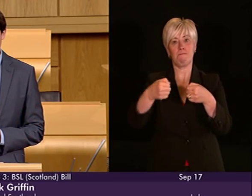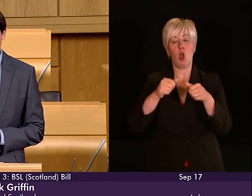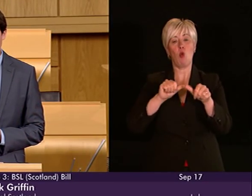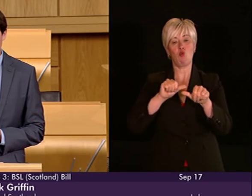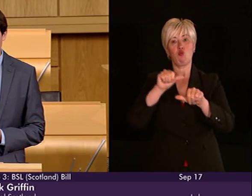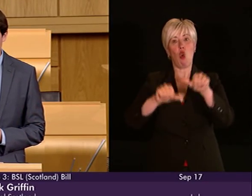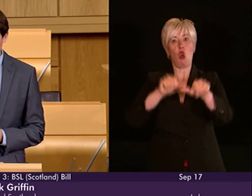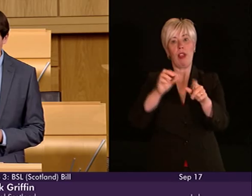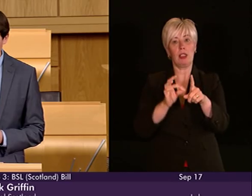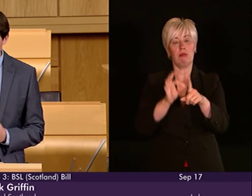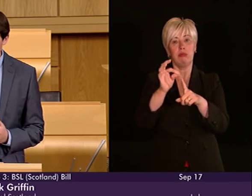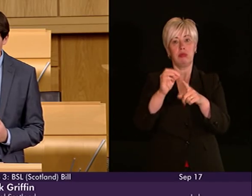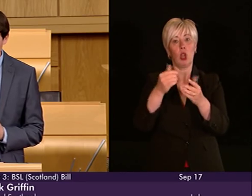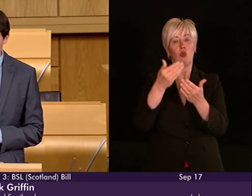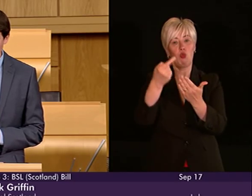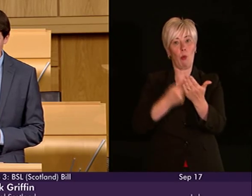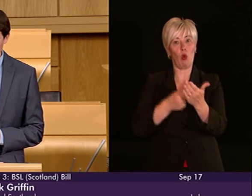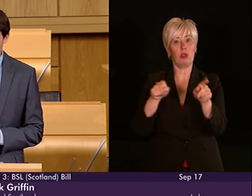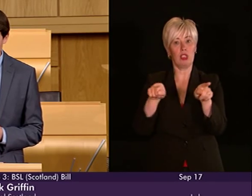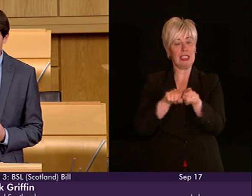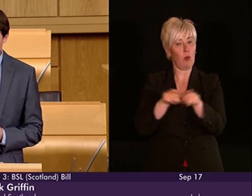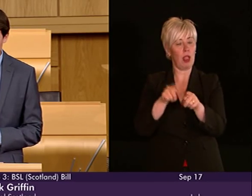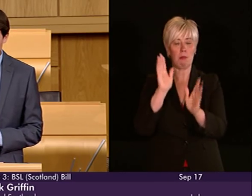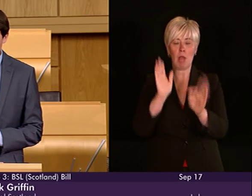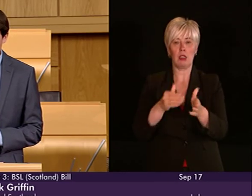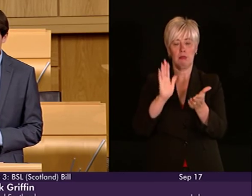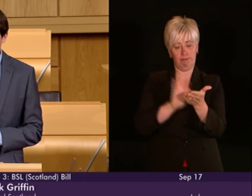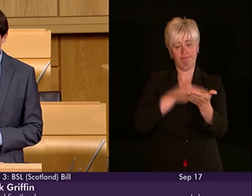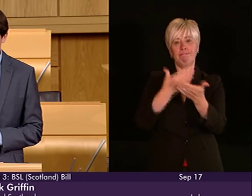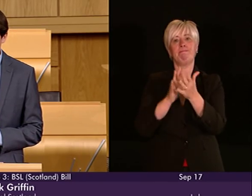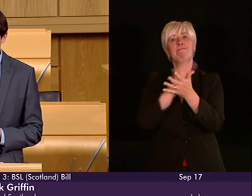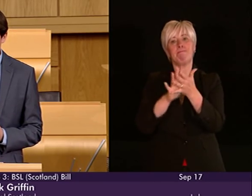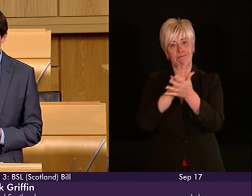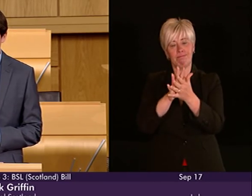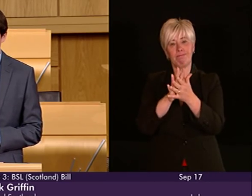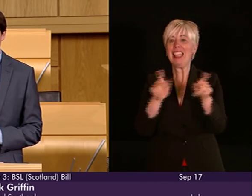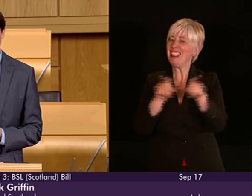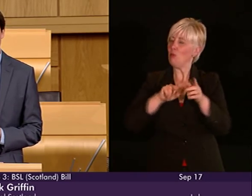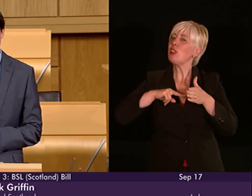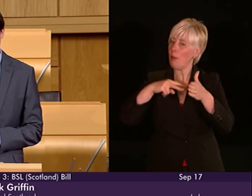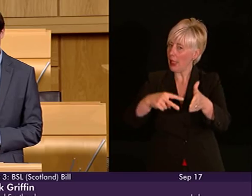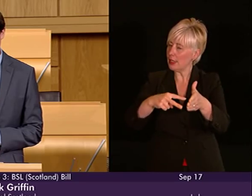reports available in BSL in the same way as national plans and listed authority plans